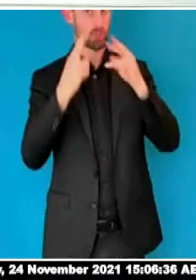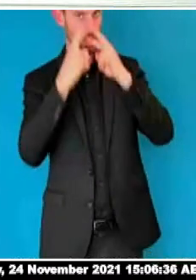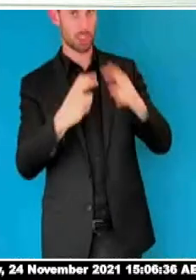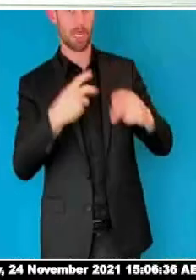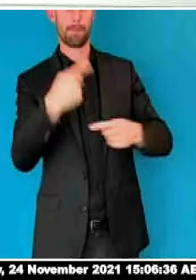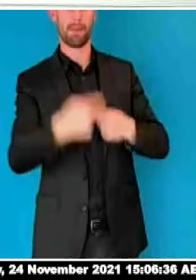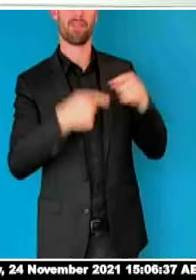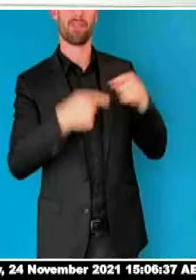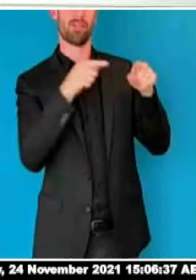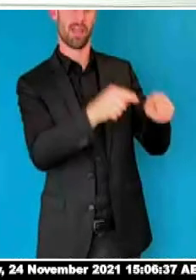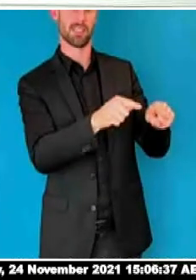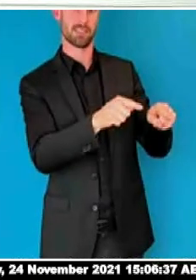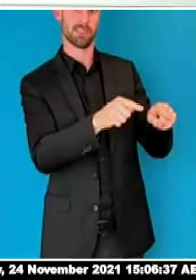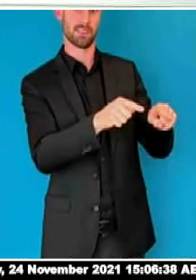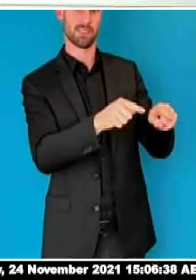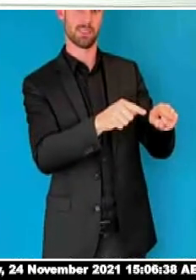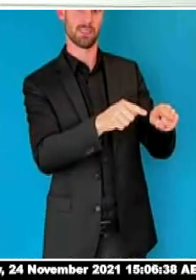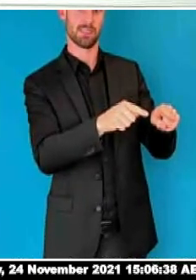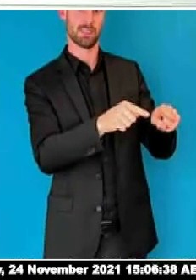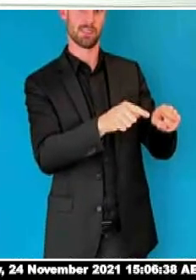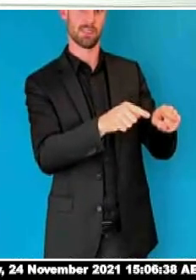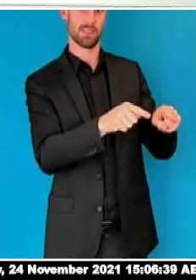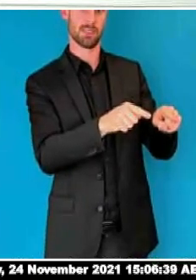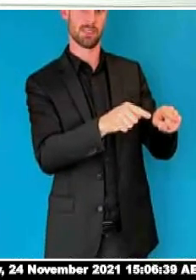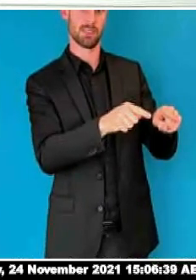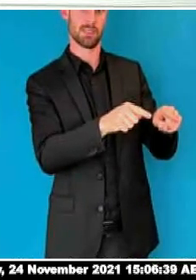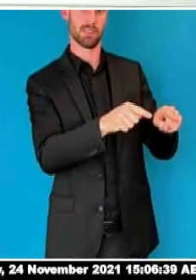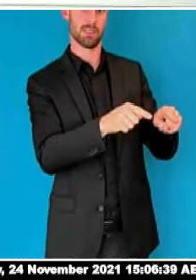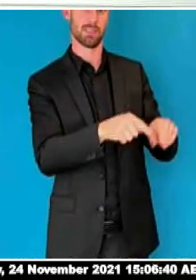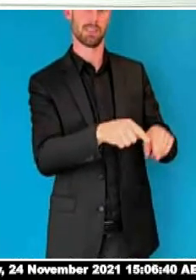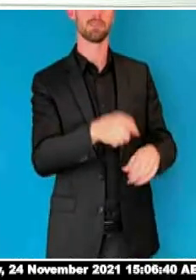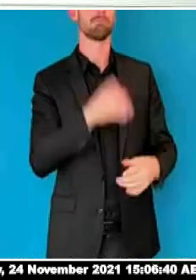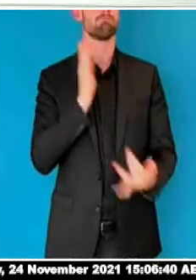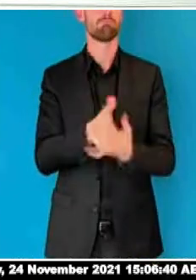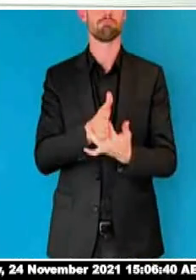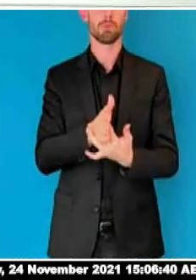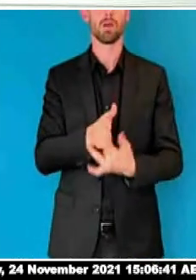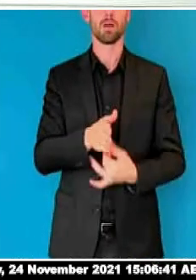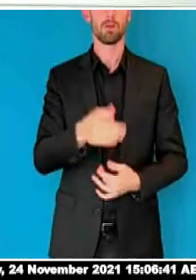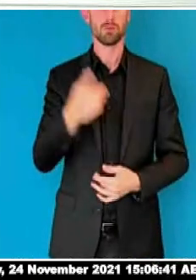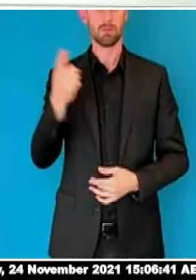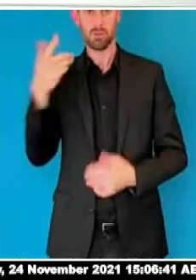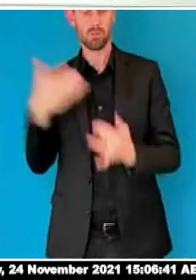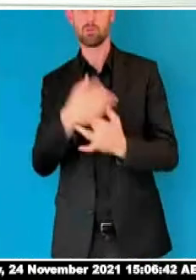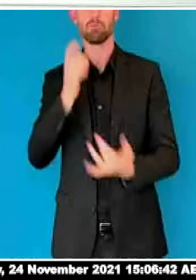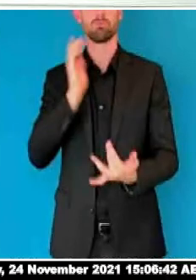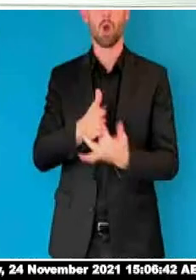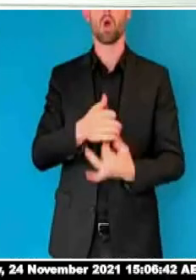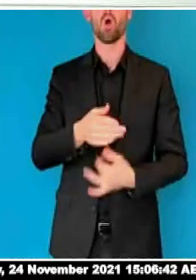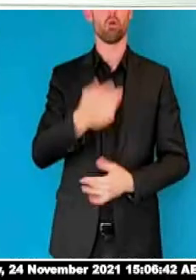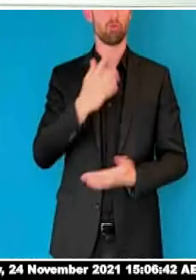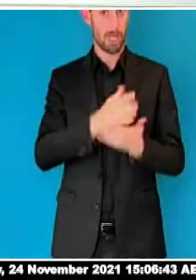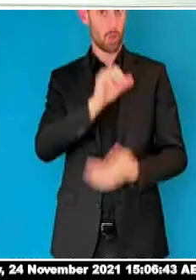One of the tasks of the agency is to undertake research, is it not?